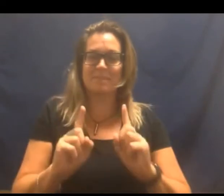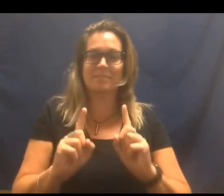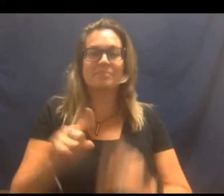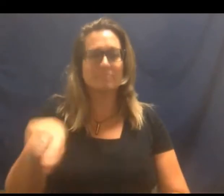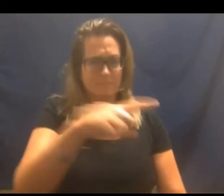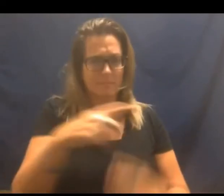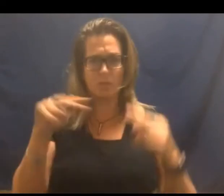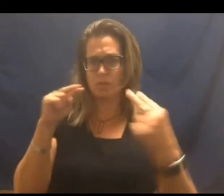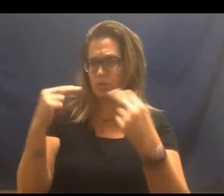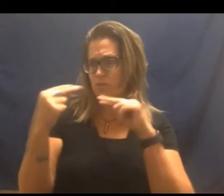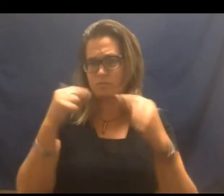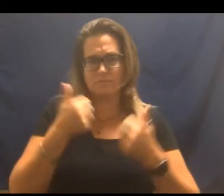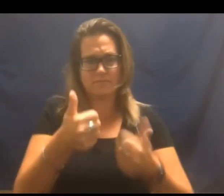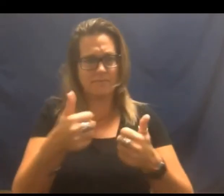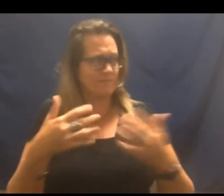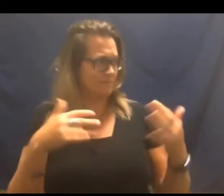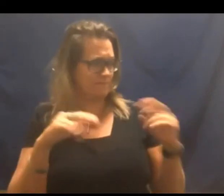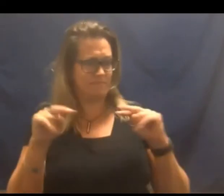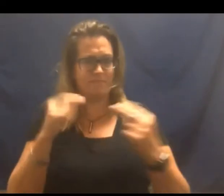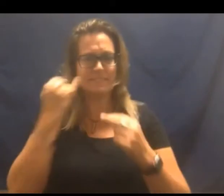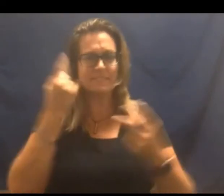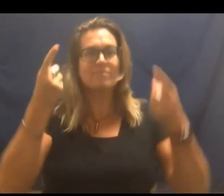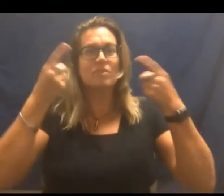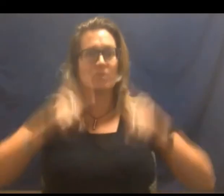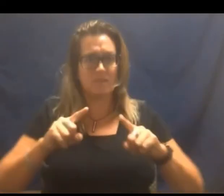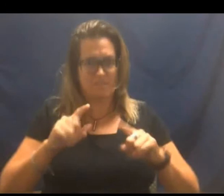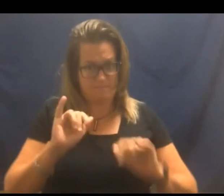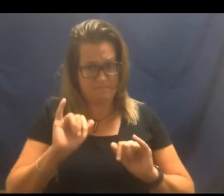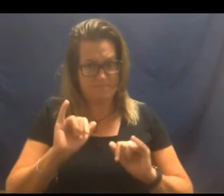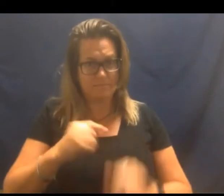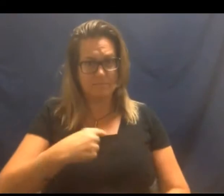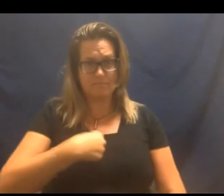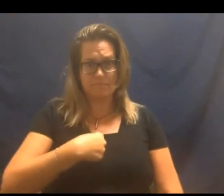guys sign it but, I want you to check from the people in your group and I